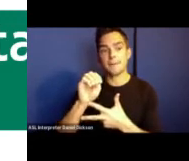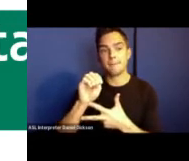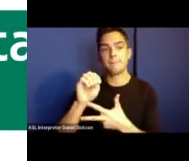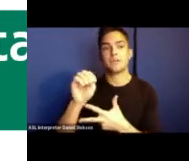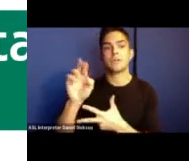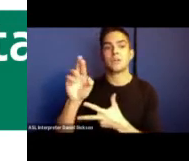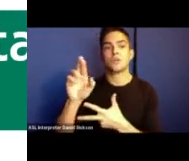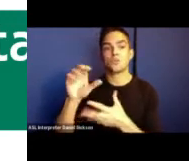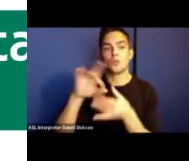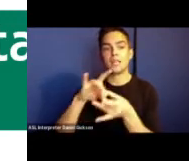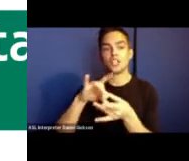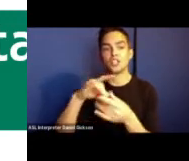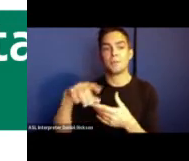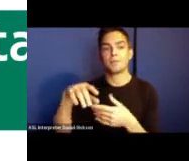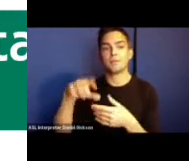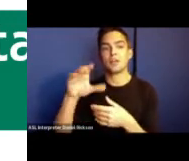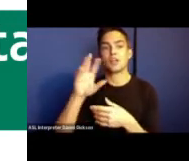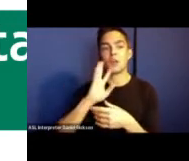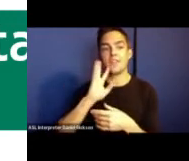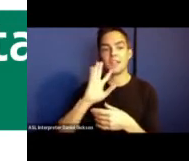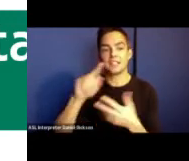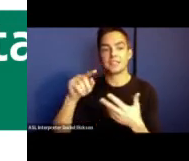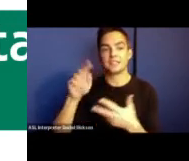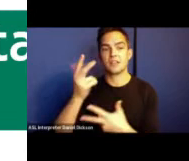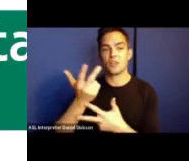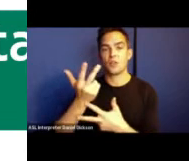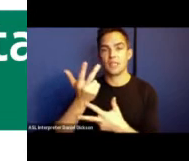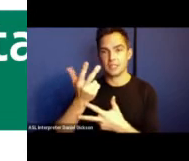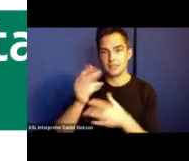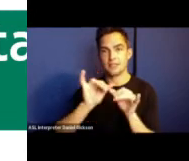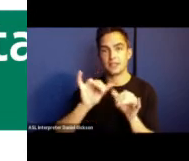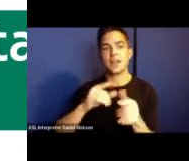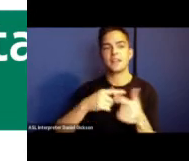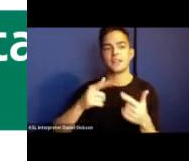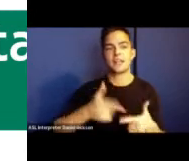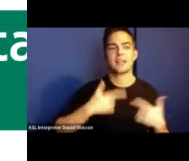rating scale, and the cravings rating scale. And then we have the lifestyle scale. We